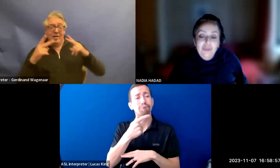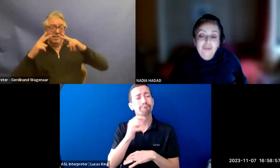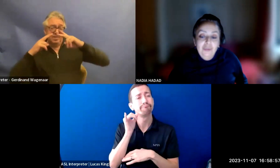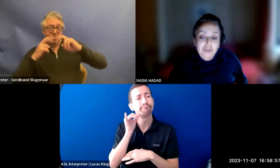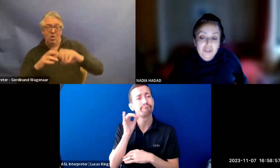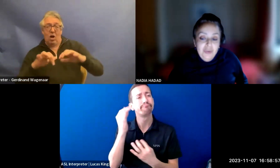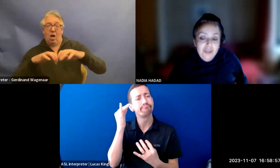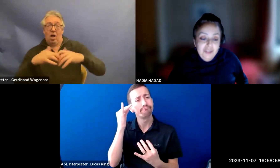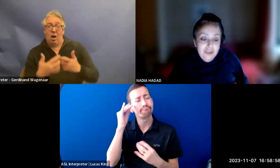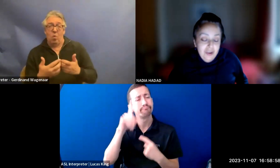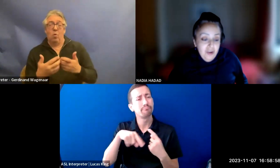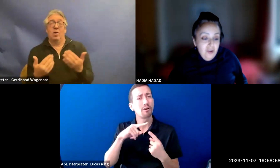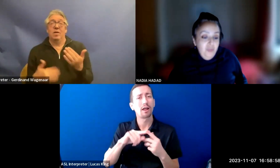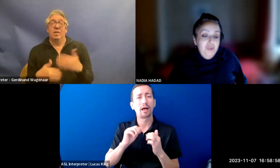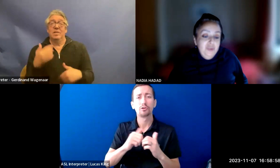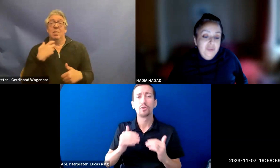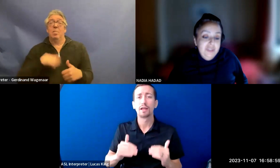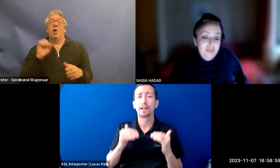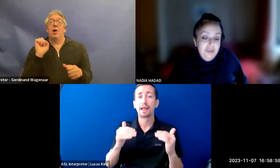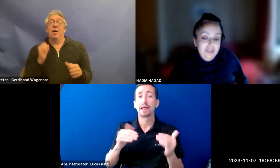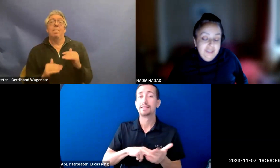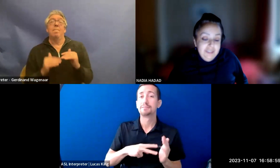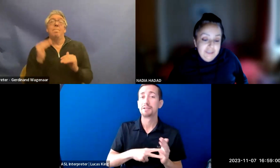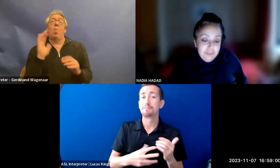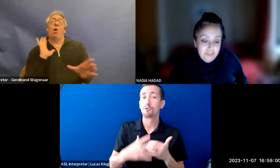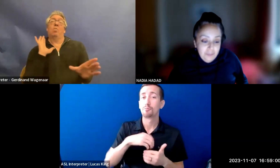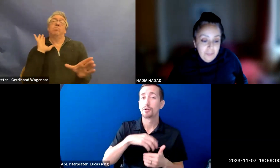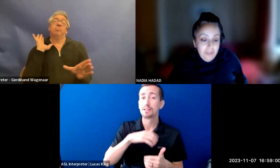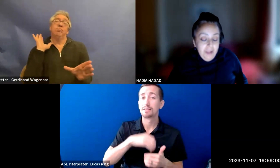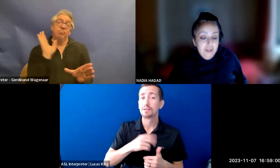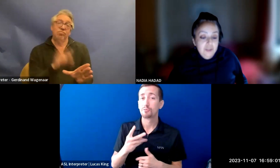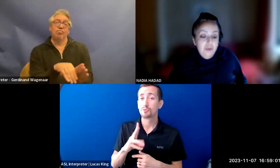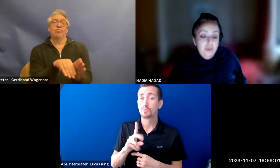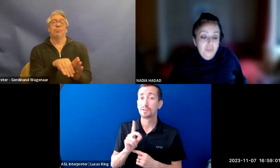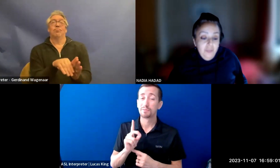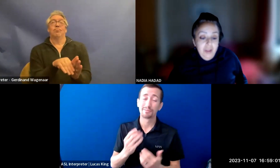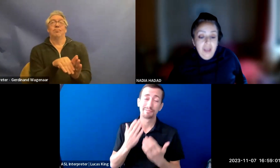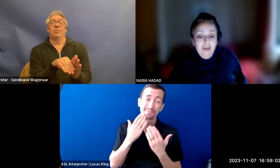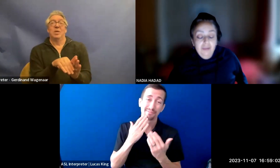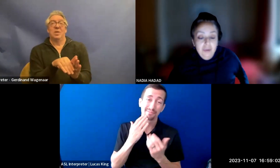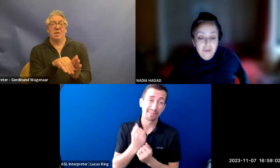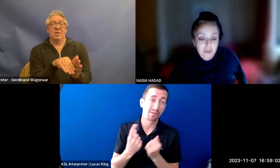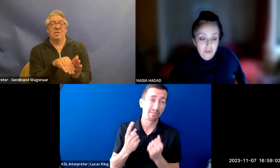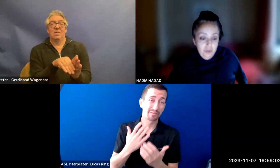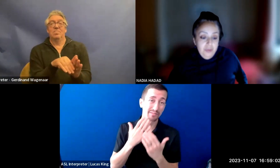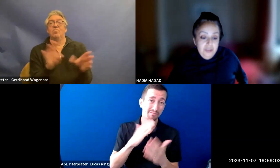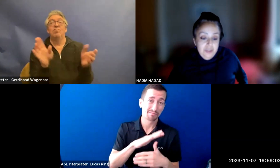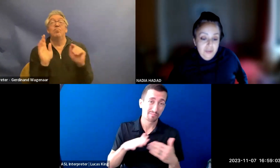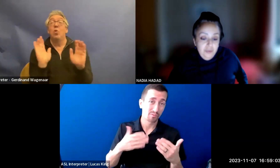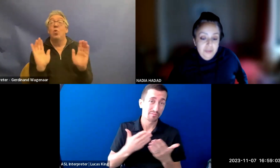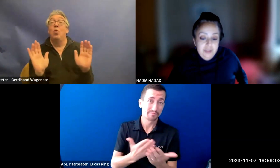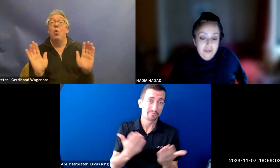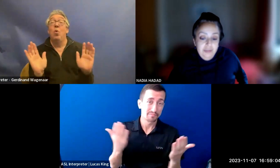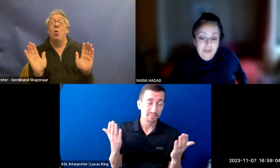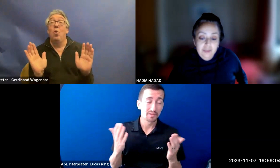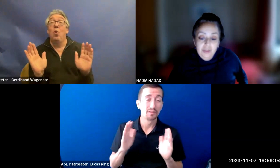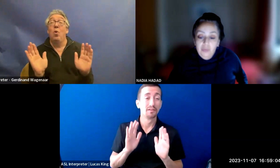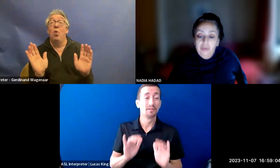the meaningful participation of Persons with Disabilities. So everyone who registered to this event